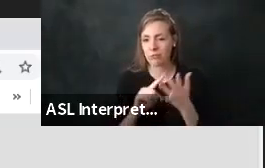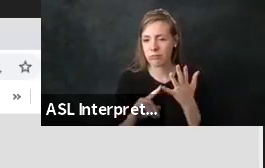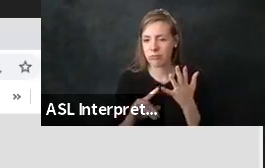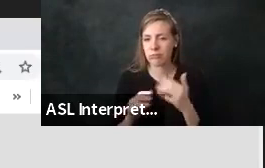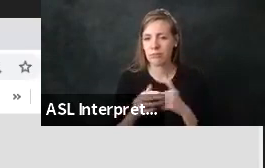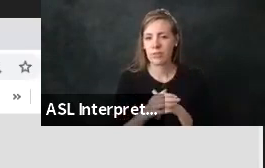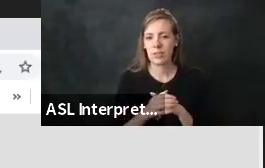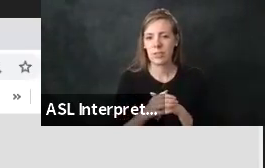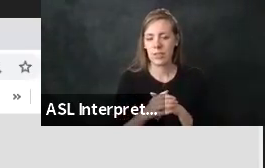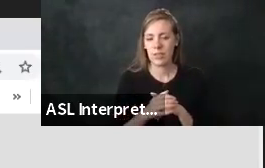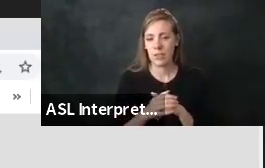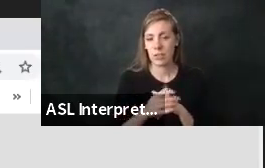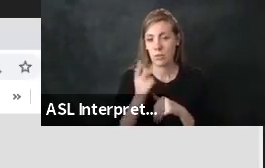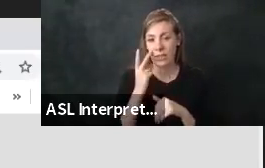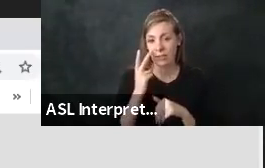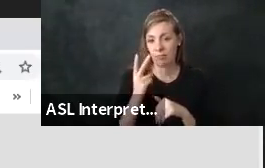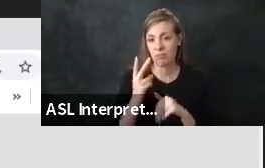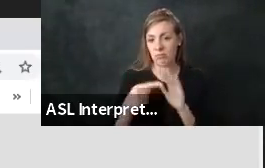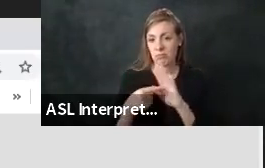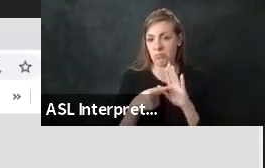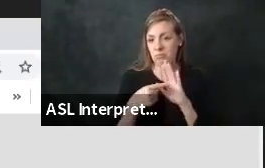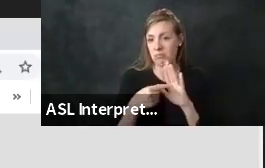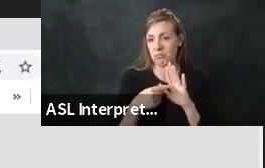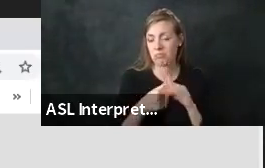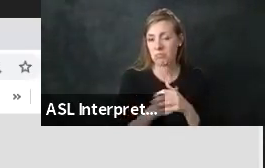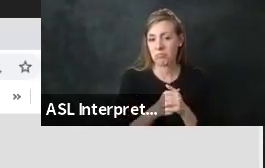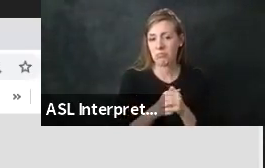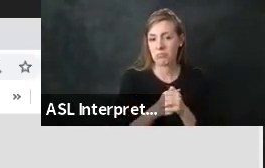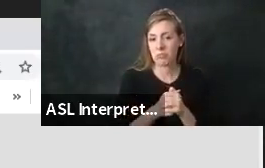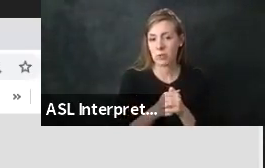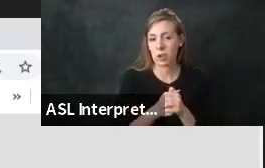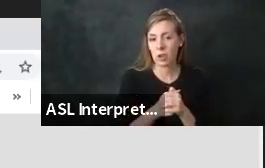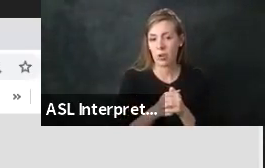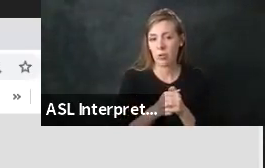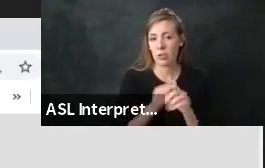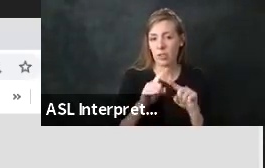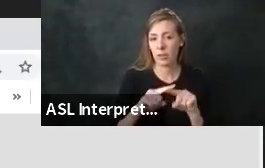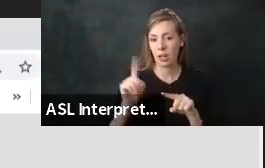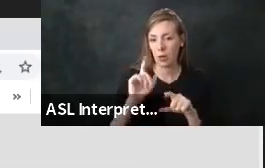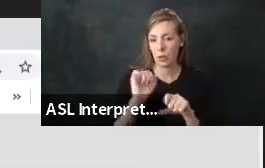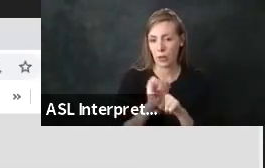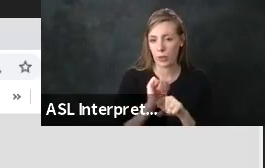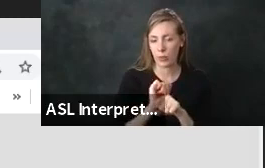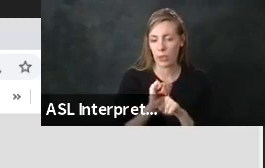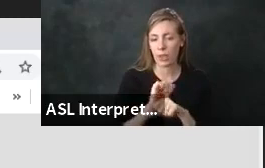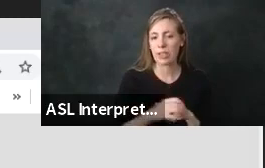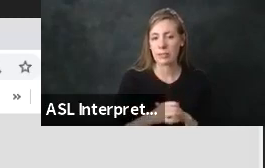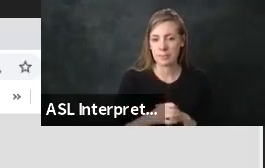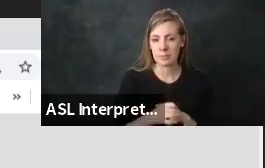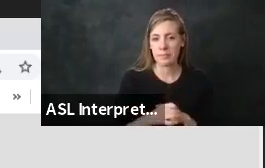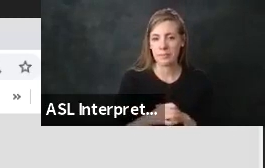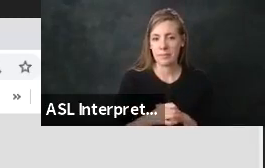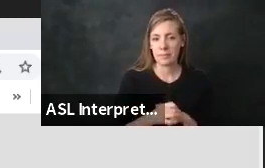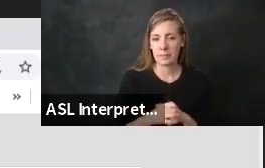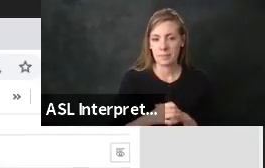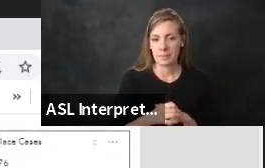And so this is showing the proportion of cases in any given sector overall time that was due to transmission in the workplace.